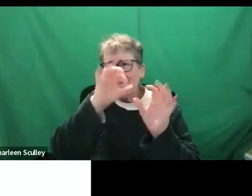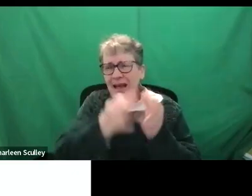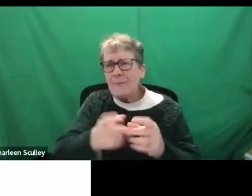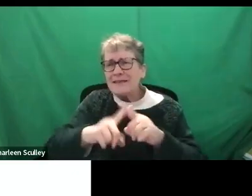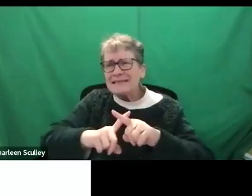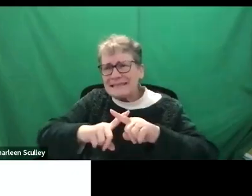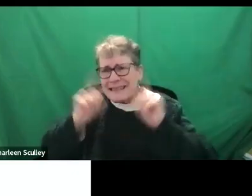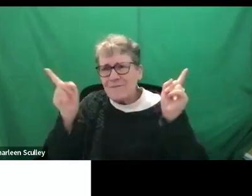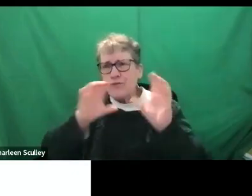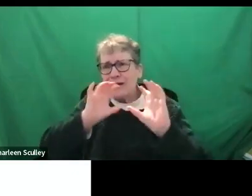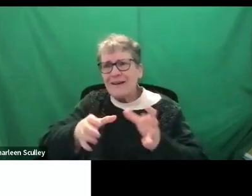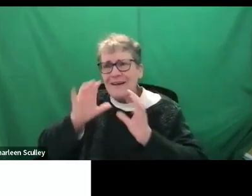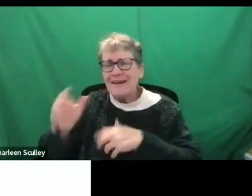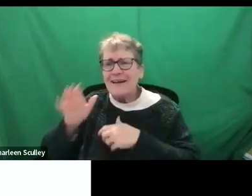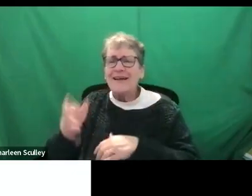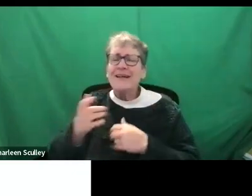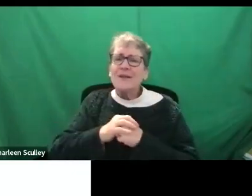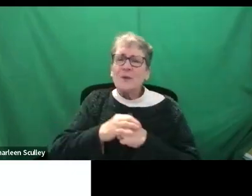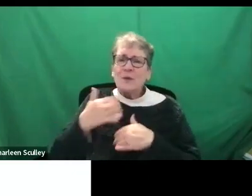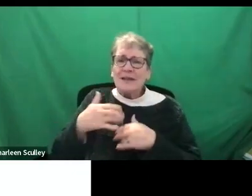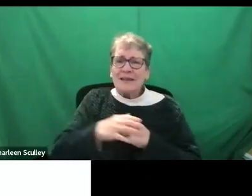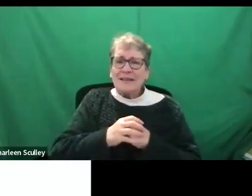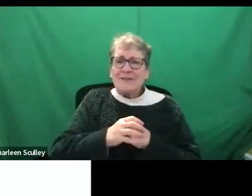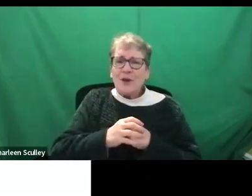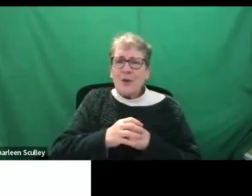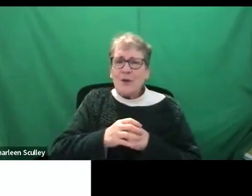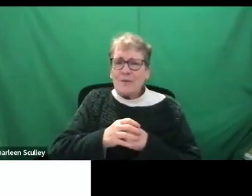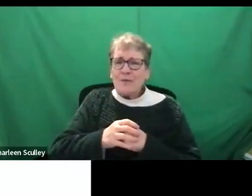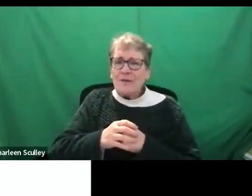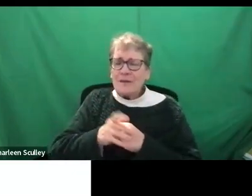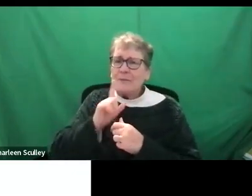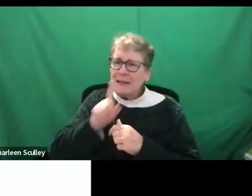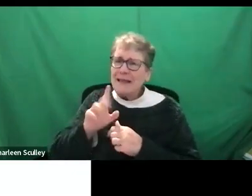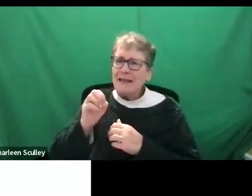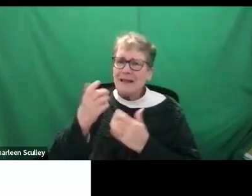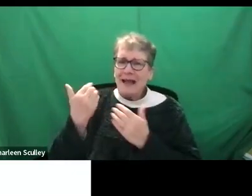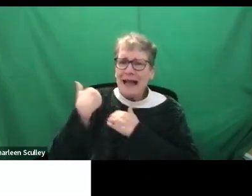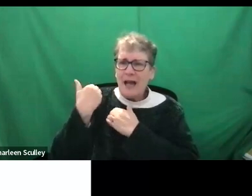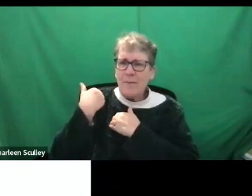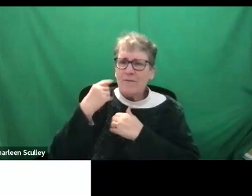We can't have a one-size-fits-all model. So it's important not to try to do so.